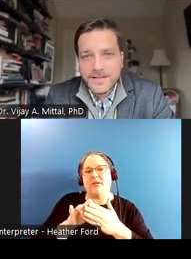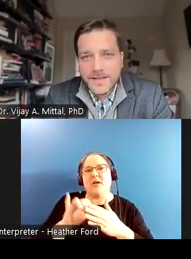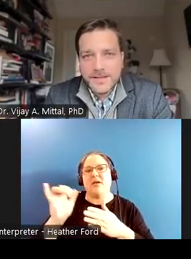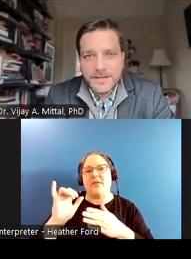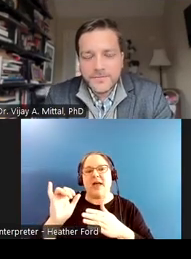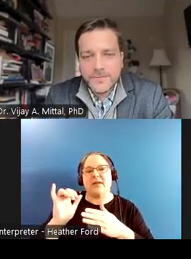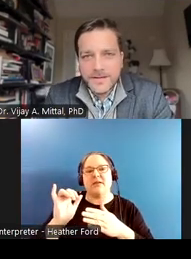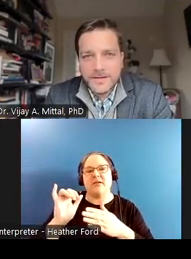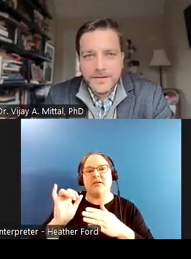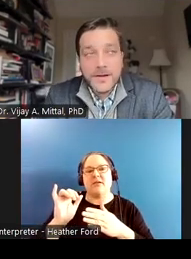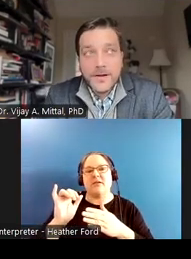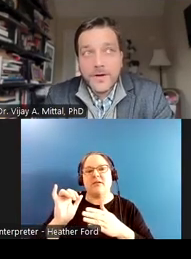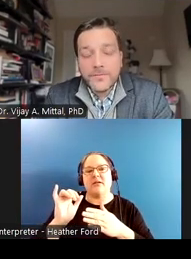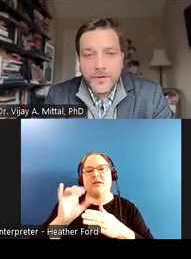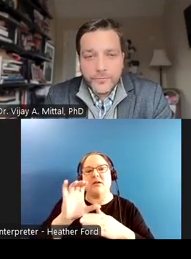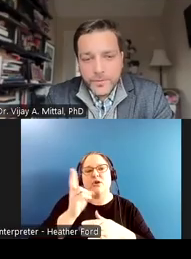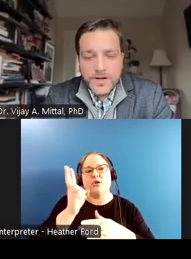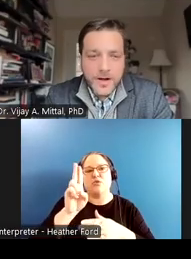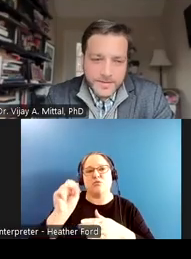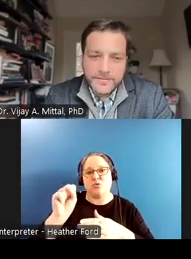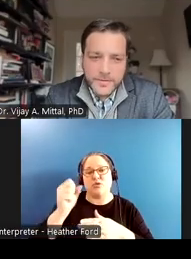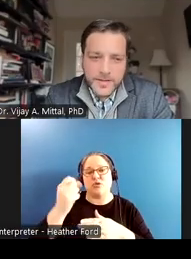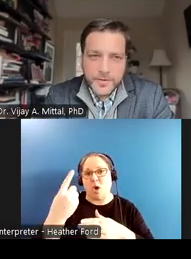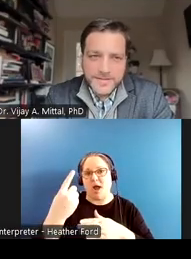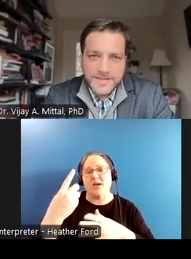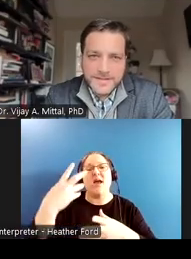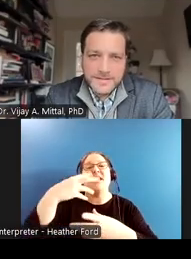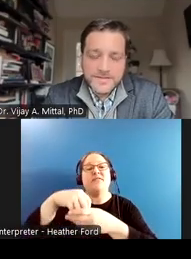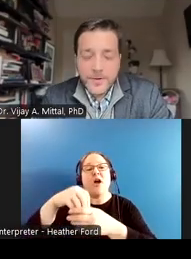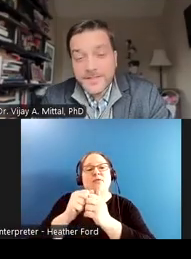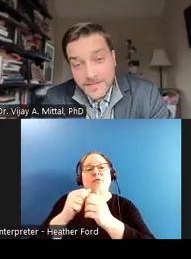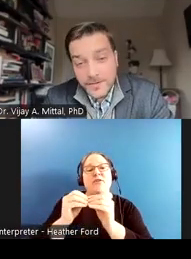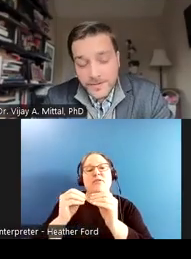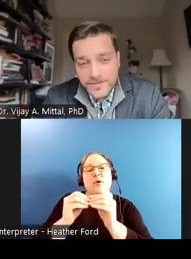indicated in the red here are involved with more cognitive and learning processes whereas anterior